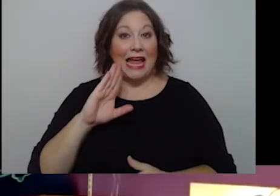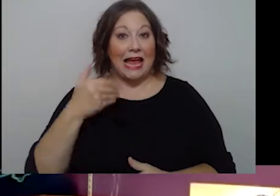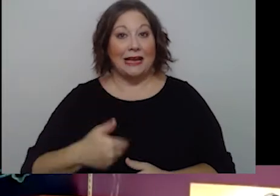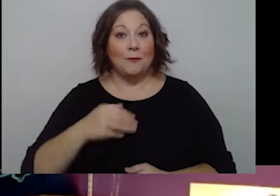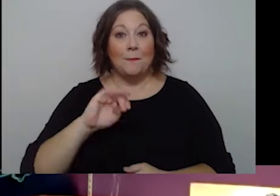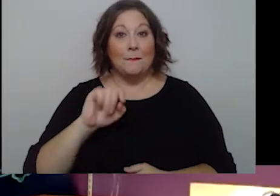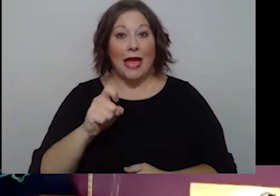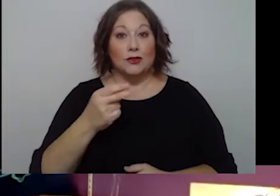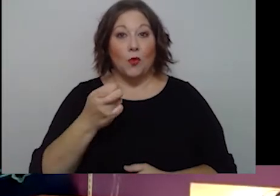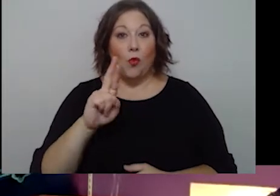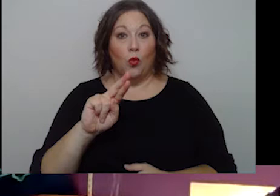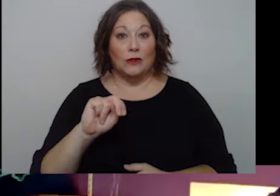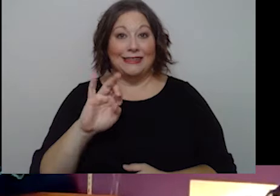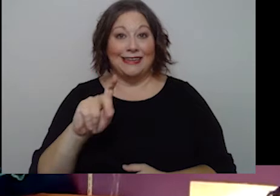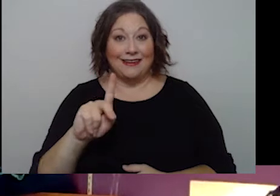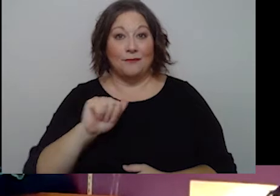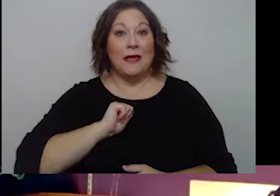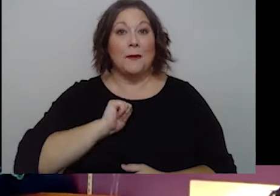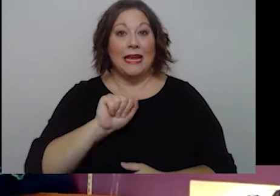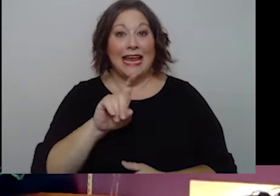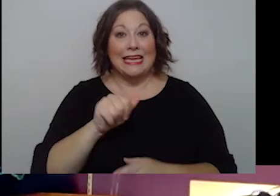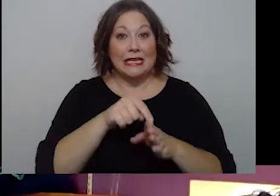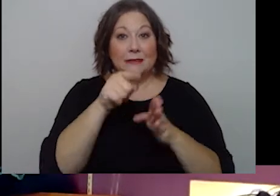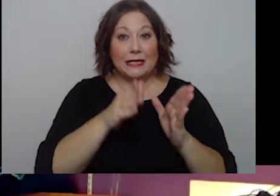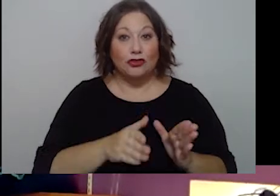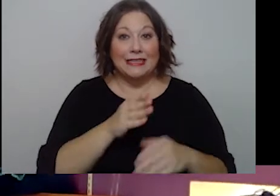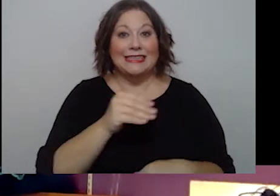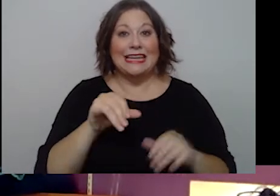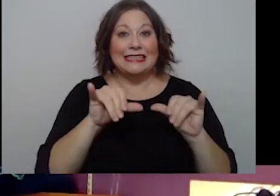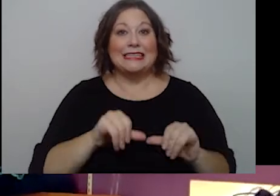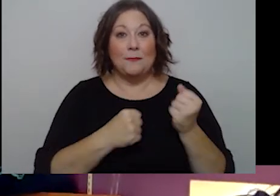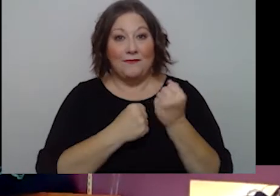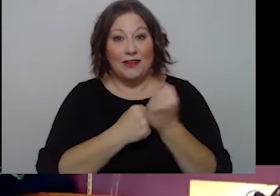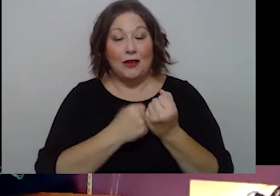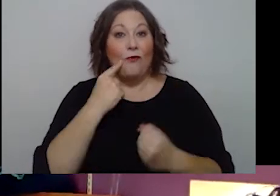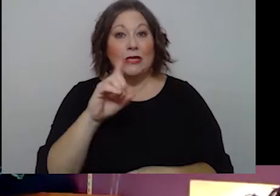Max: Hi. I'm Max Hornick and I'm an ADA Specialist and Systems Advocate for